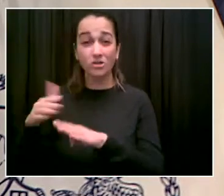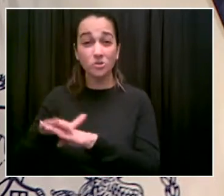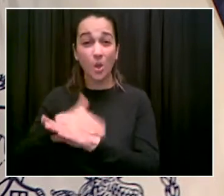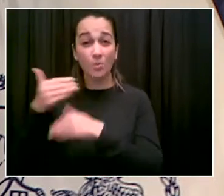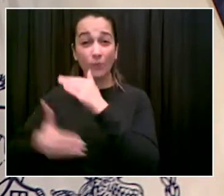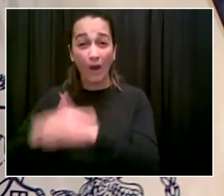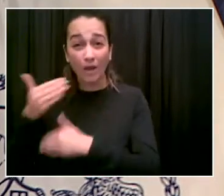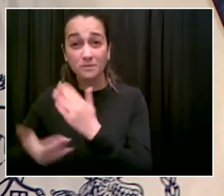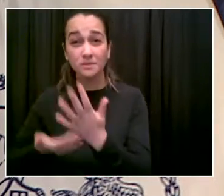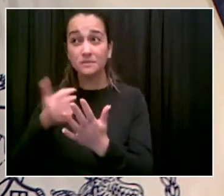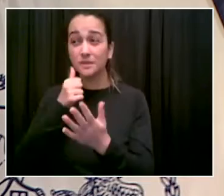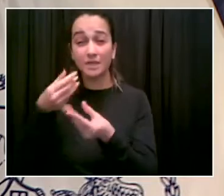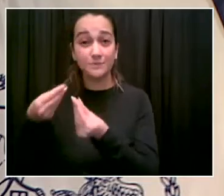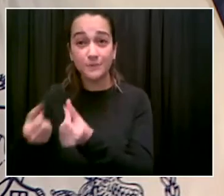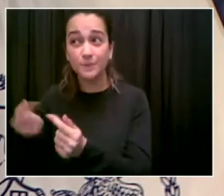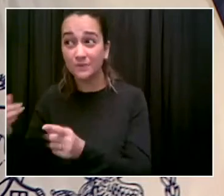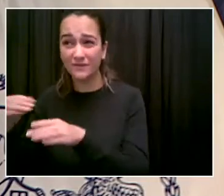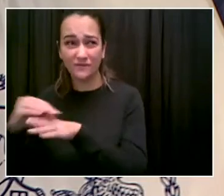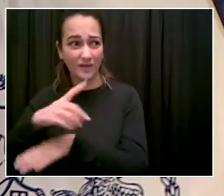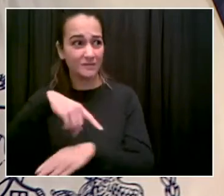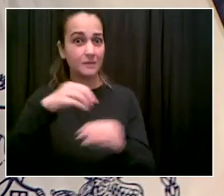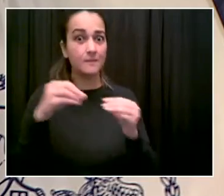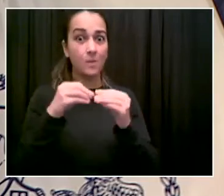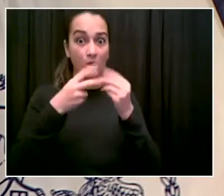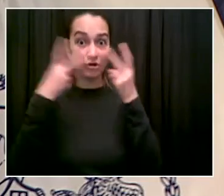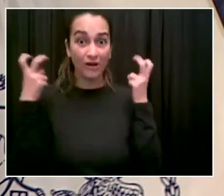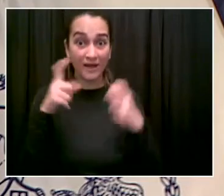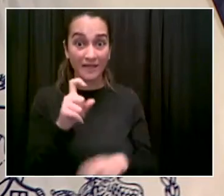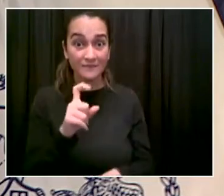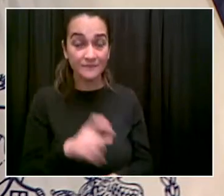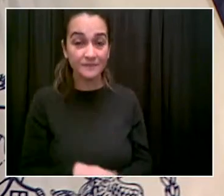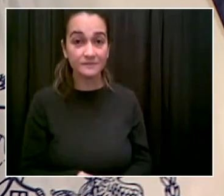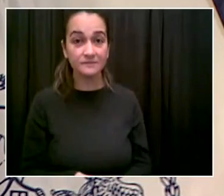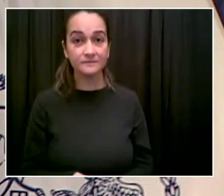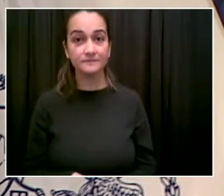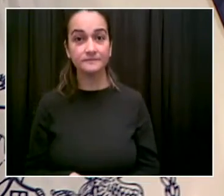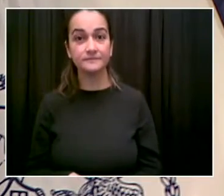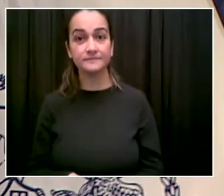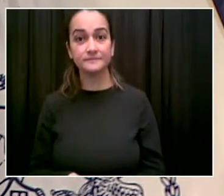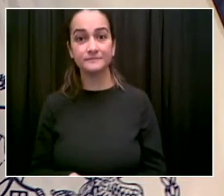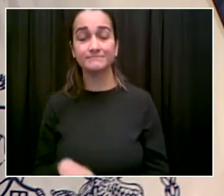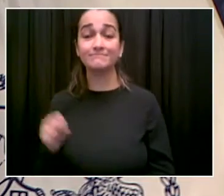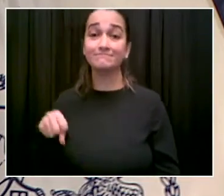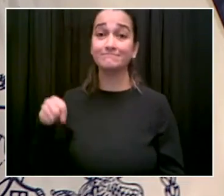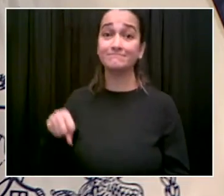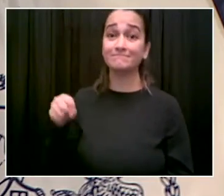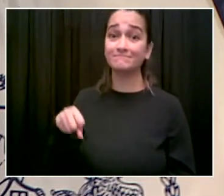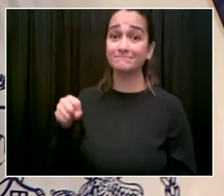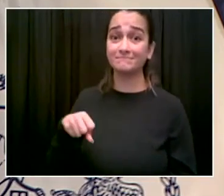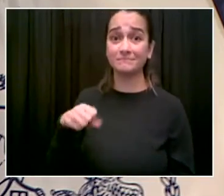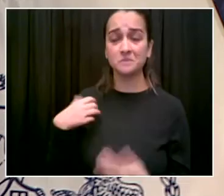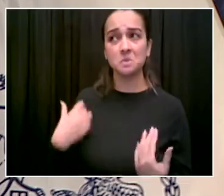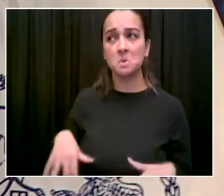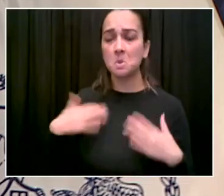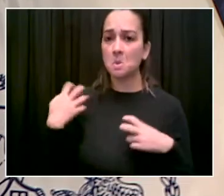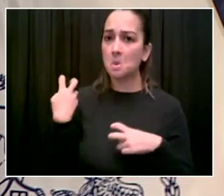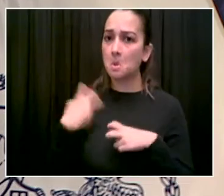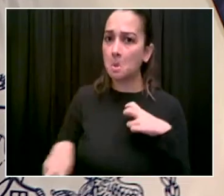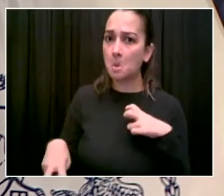ALSO PLAY A ROLE IN THE INCREASED CRIMES? WLEL, JULIA, THERE ARE A COUPLE OF THINGS